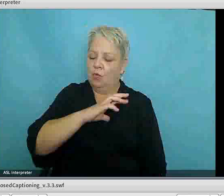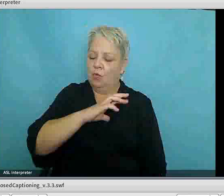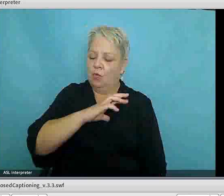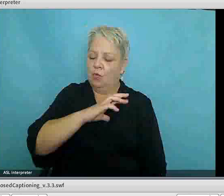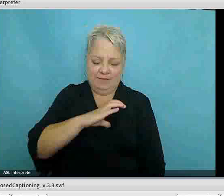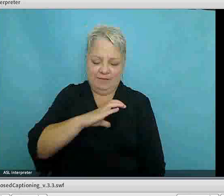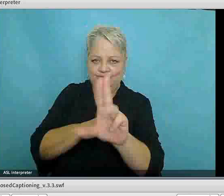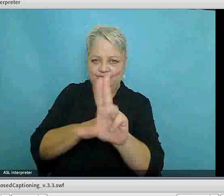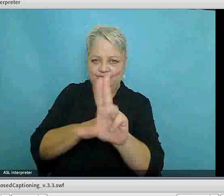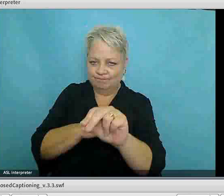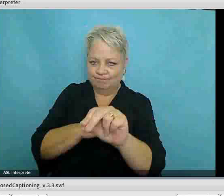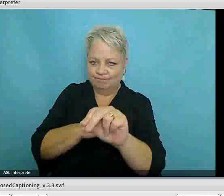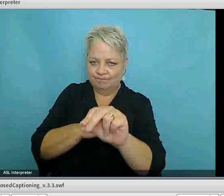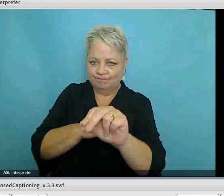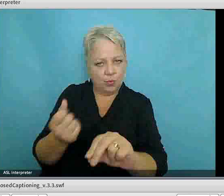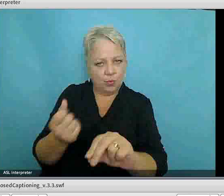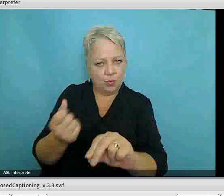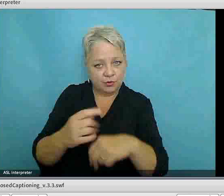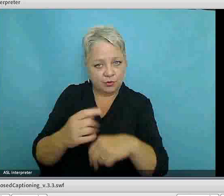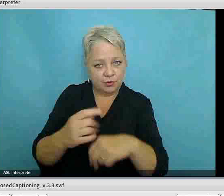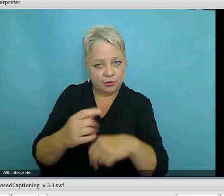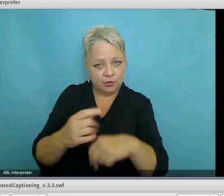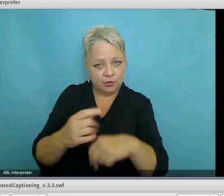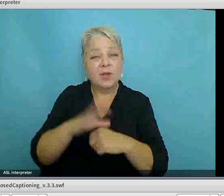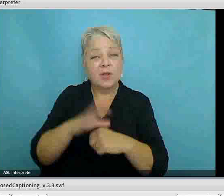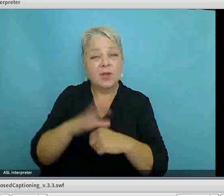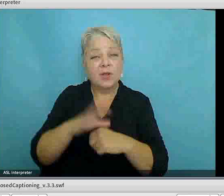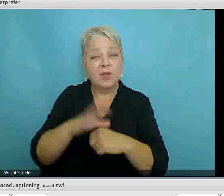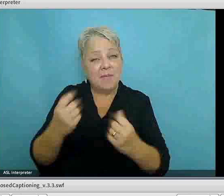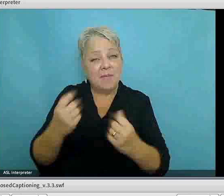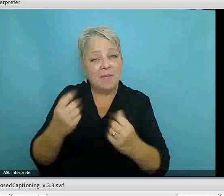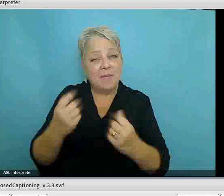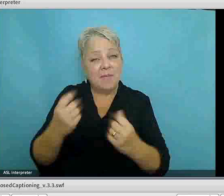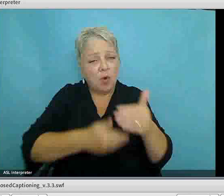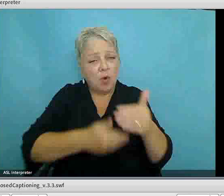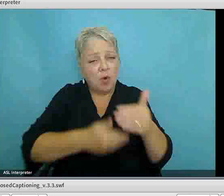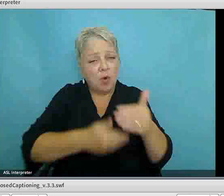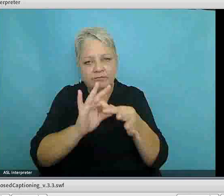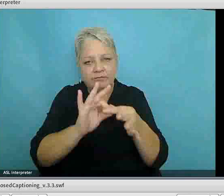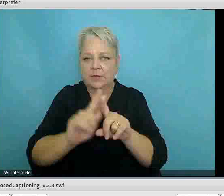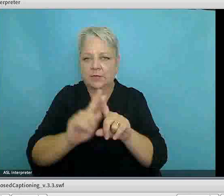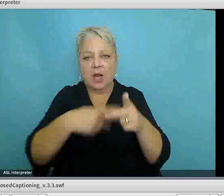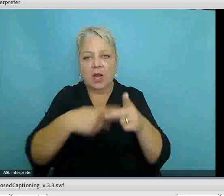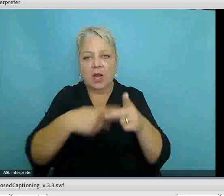Interestingly enough, they're not necessarily tied together in terms of how services are approved.